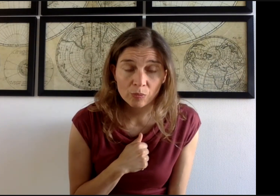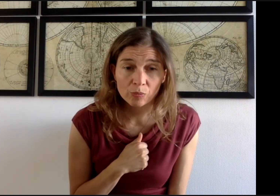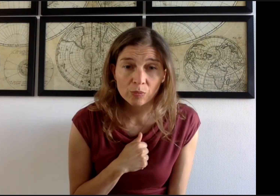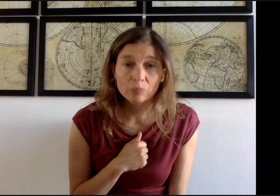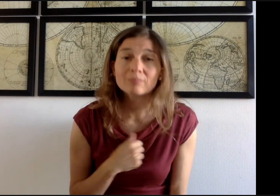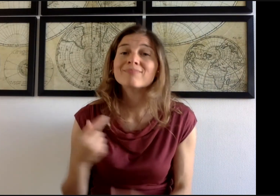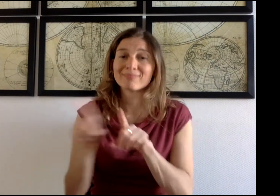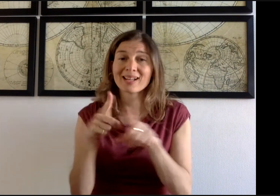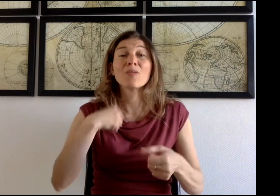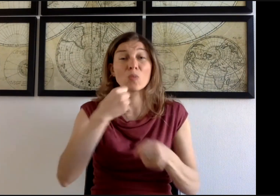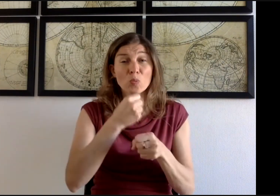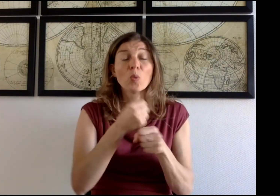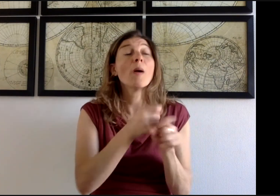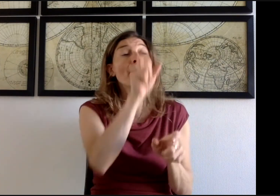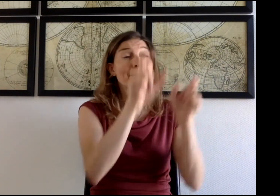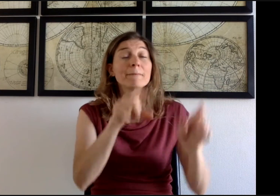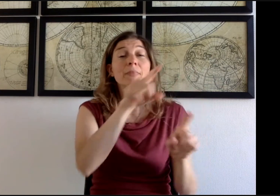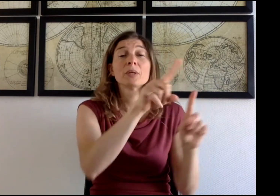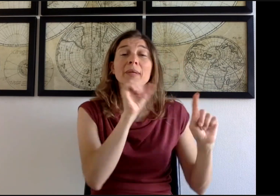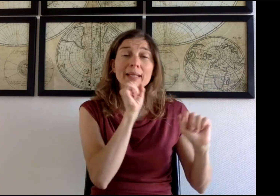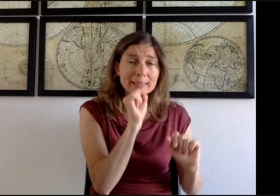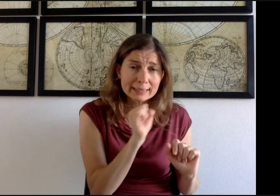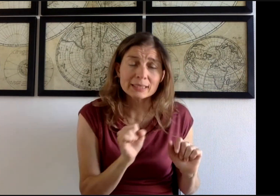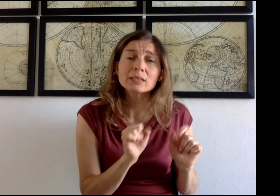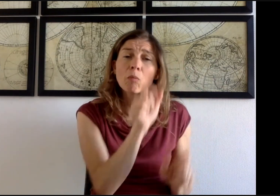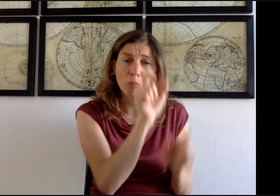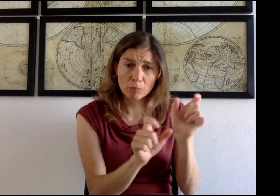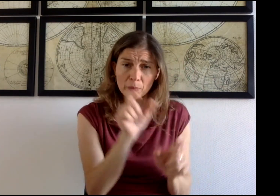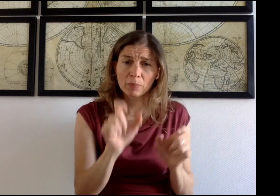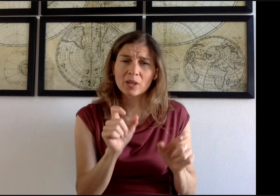in a home service centre for elderly people